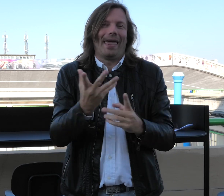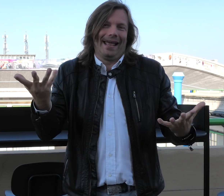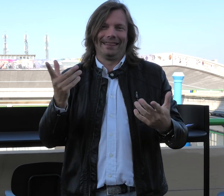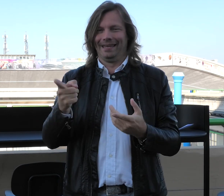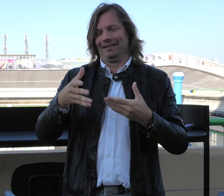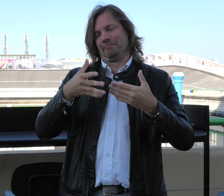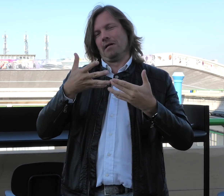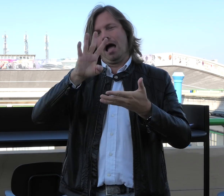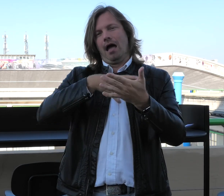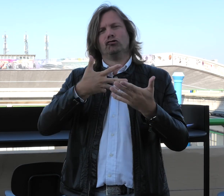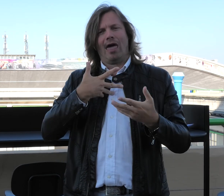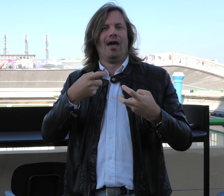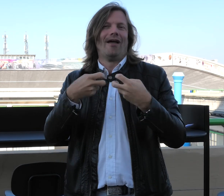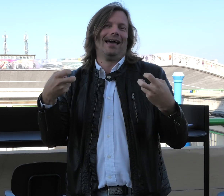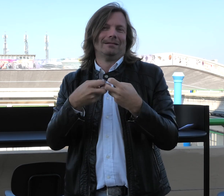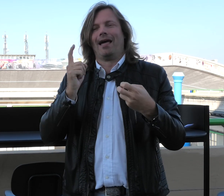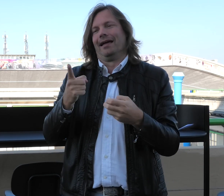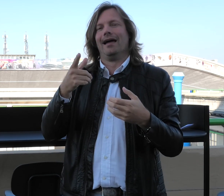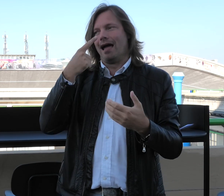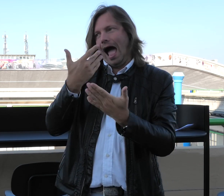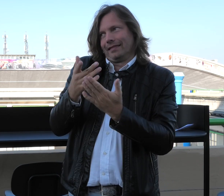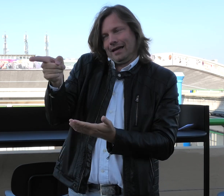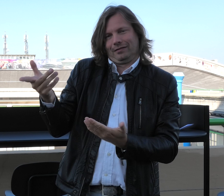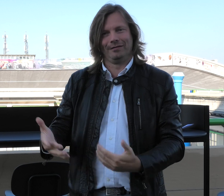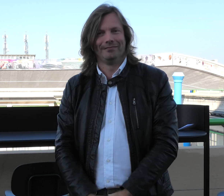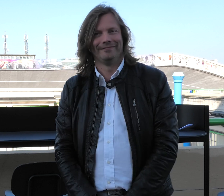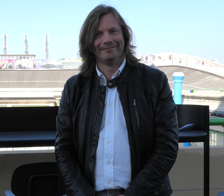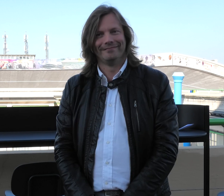So I am flexible and base the calendar and programme on the needs of my clients.